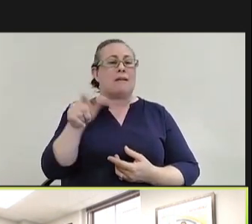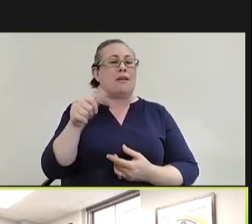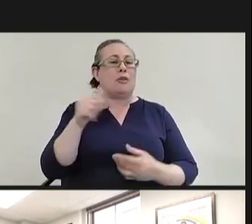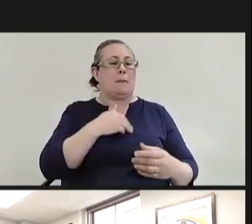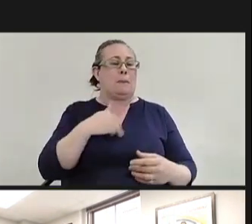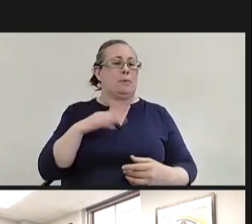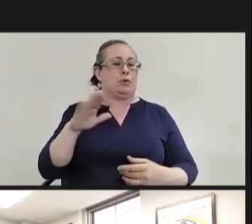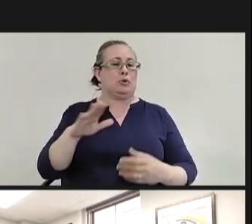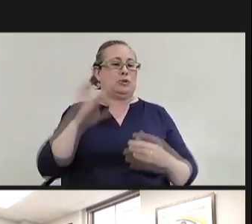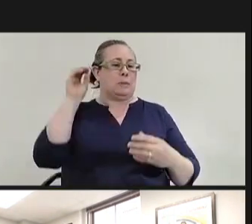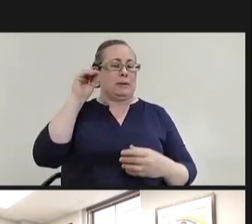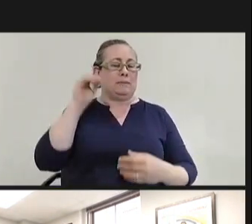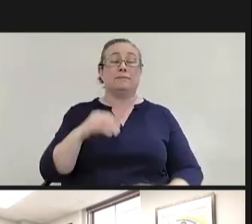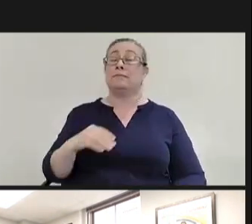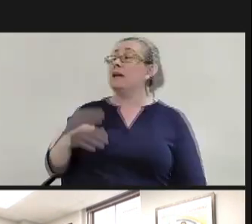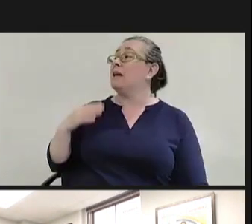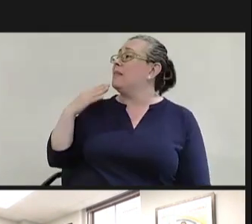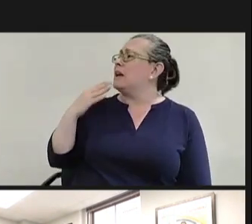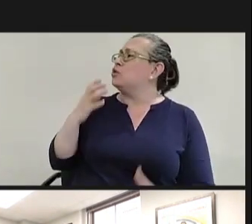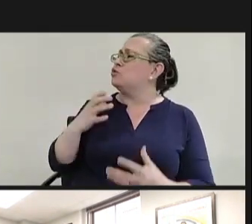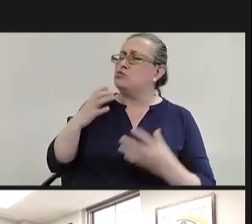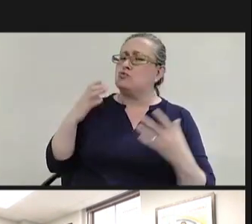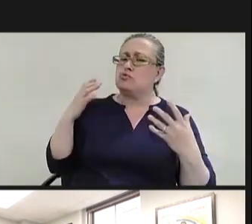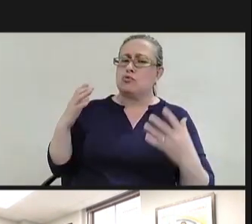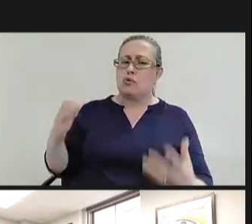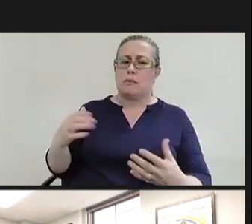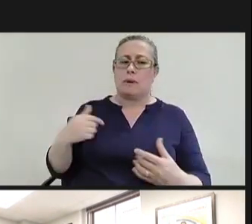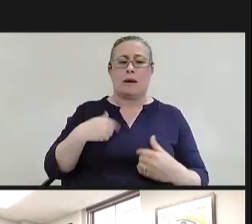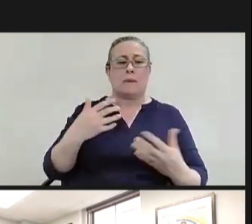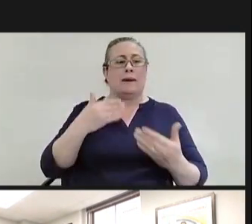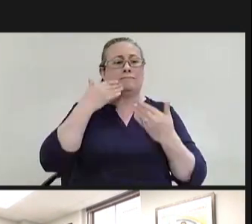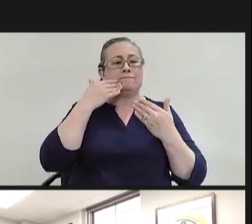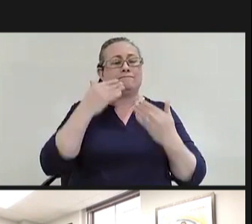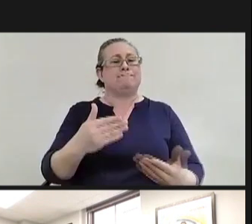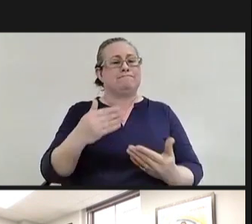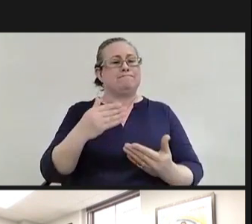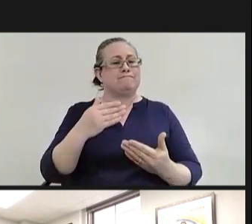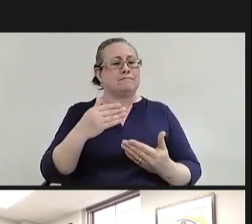Robert Hopkins: Thank you so much, Kevin. Want to thank all the Members of this panel.